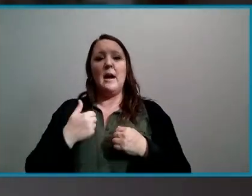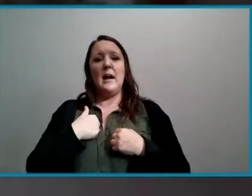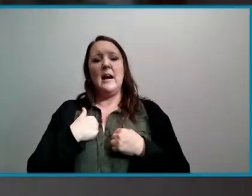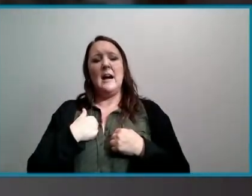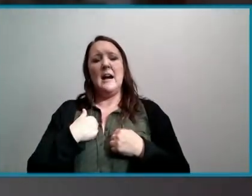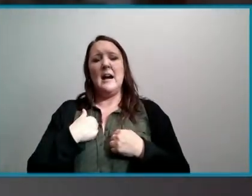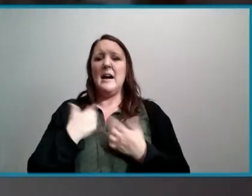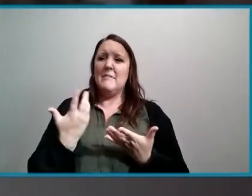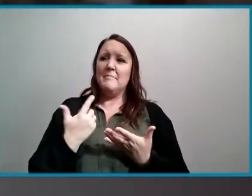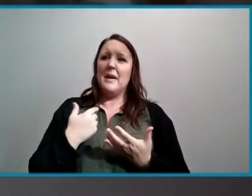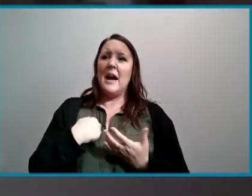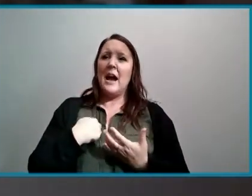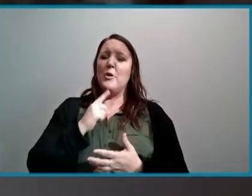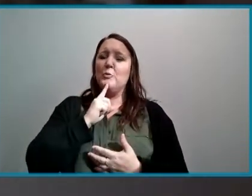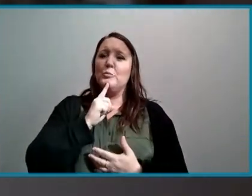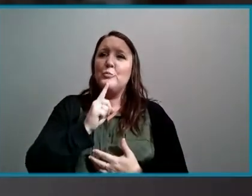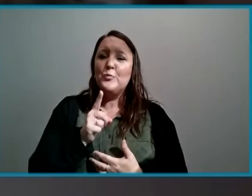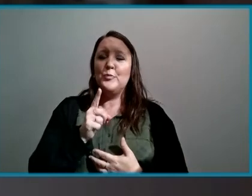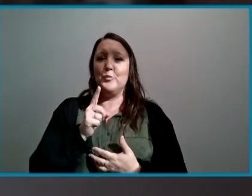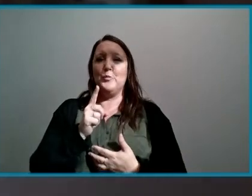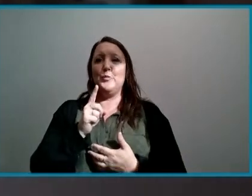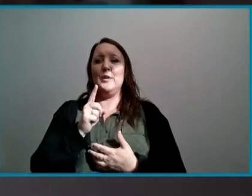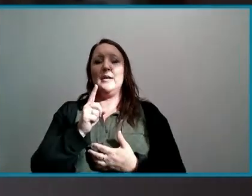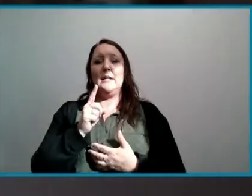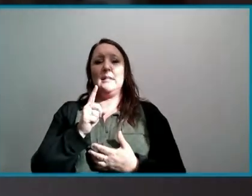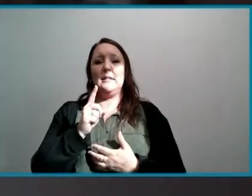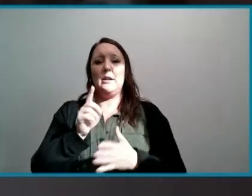I'm really into the book right now called The Obstacle is the Way.